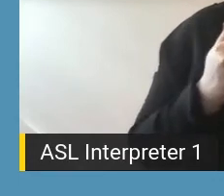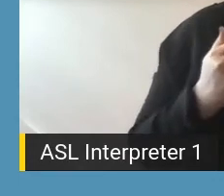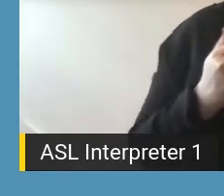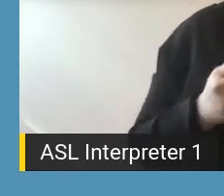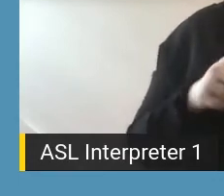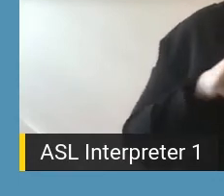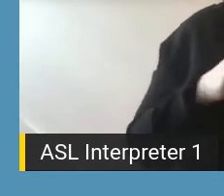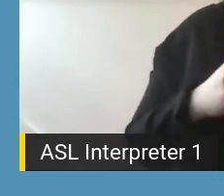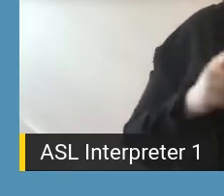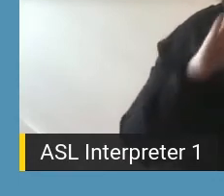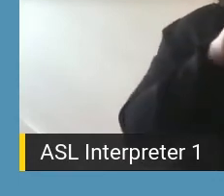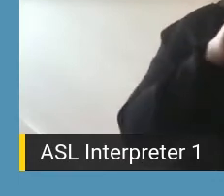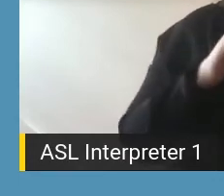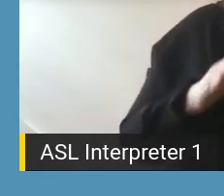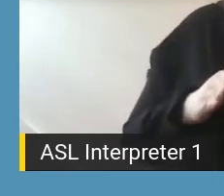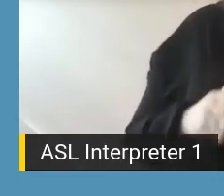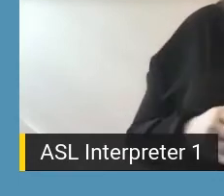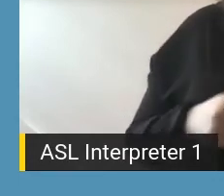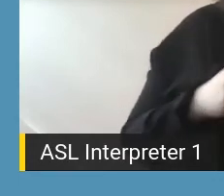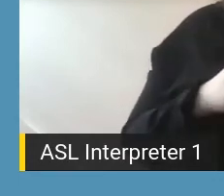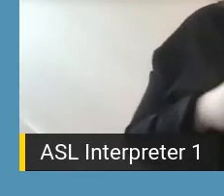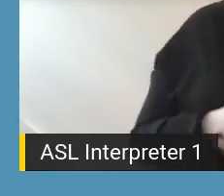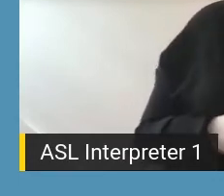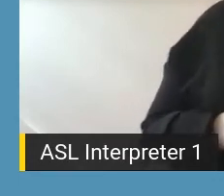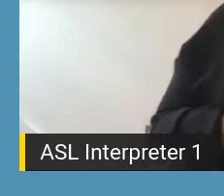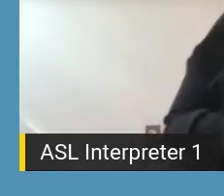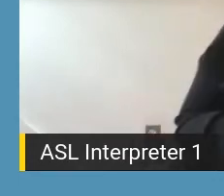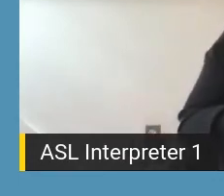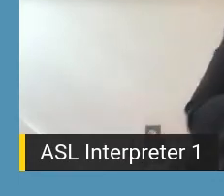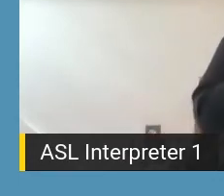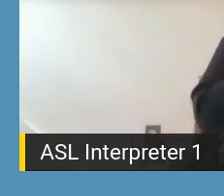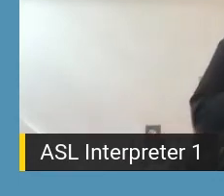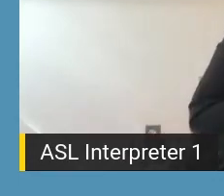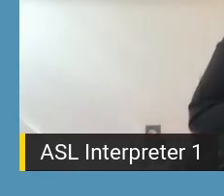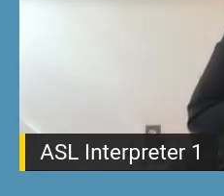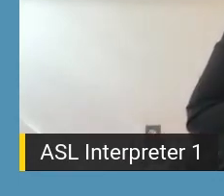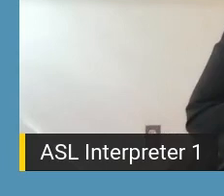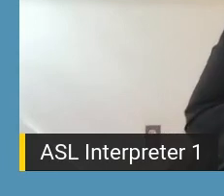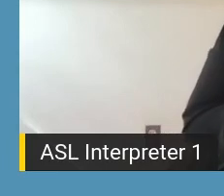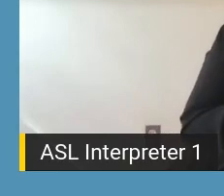Okay. A related question is on use of mics, whether you use two mics if you have you and